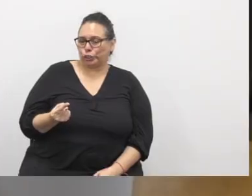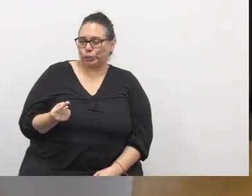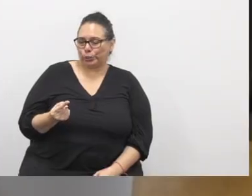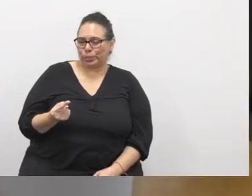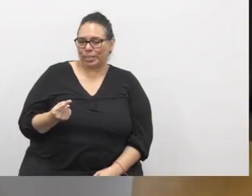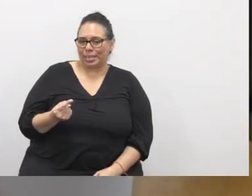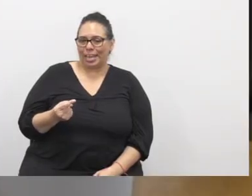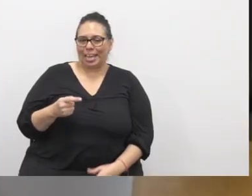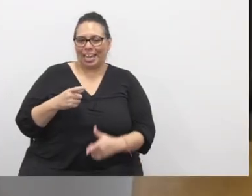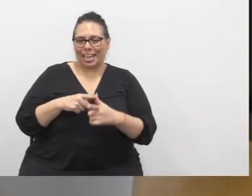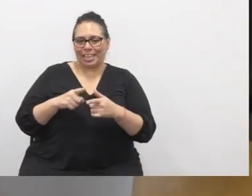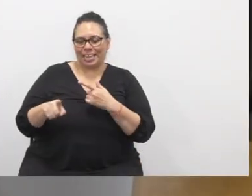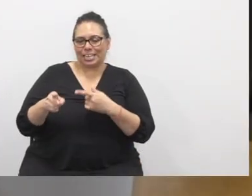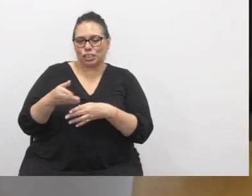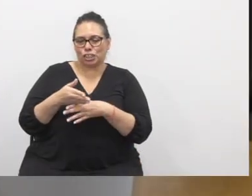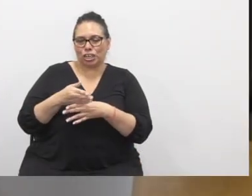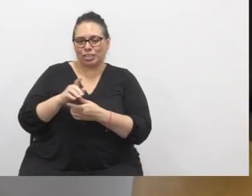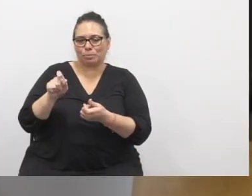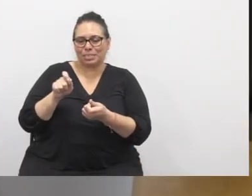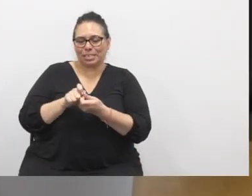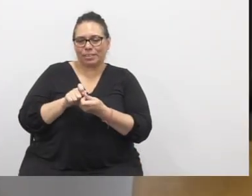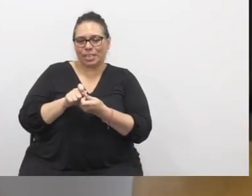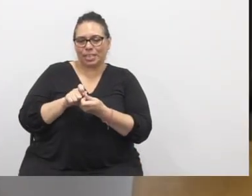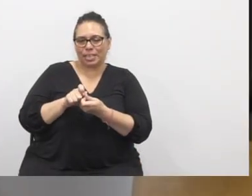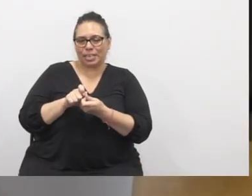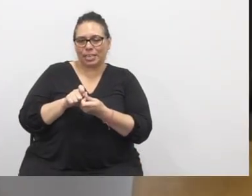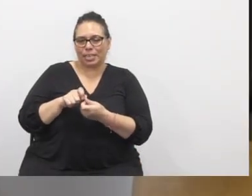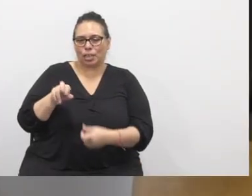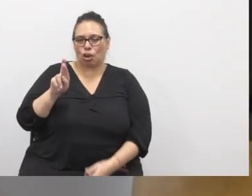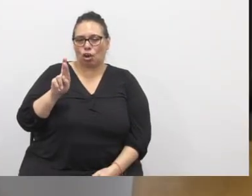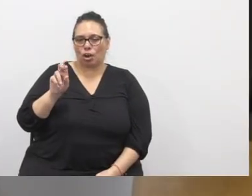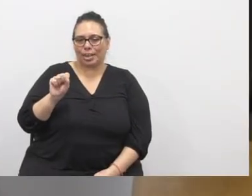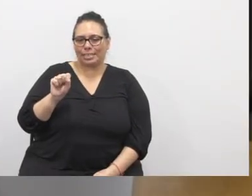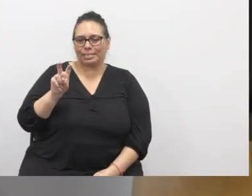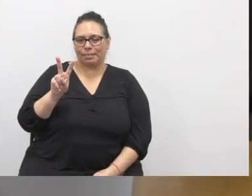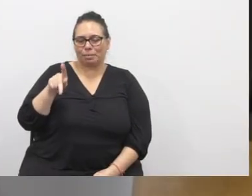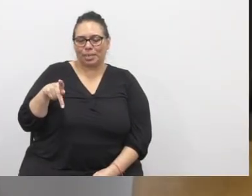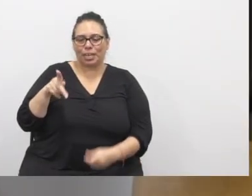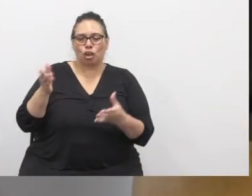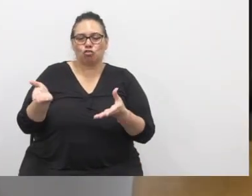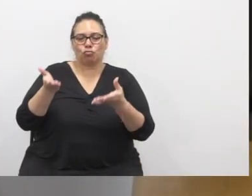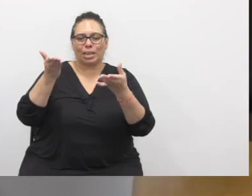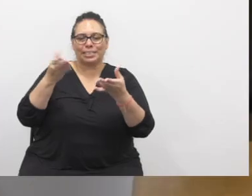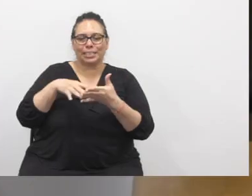and ask you to share specifically about RSVP, Raising Student Voices and Participation,